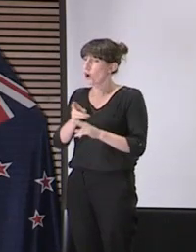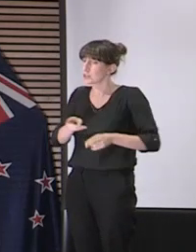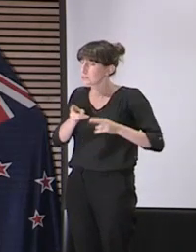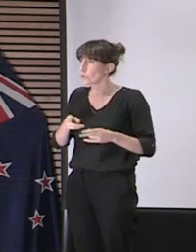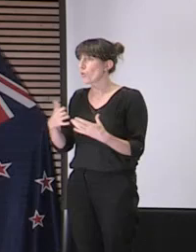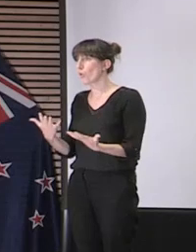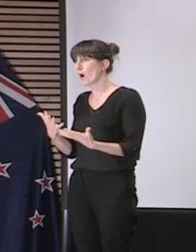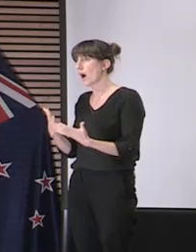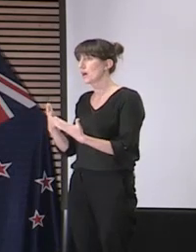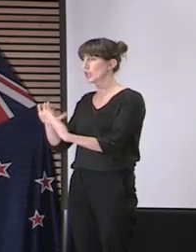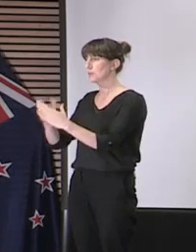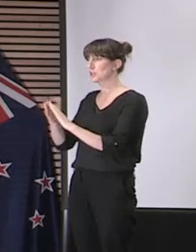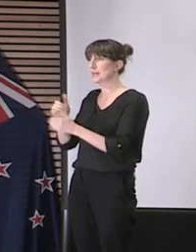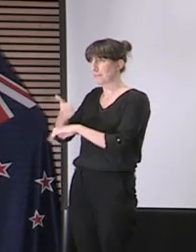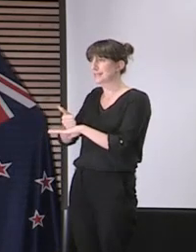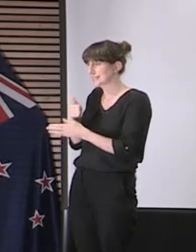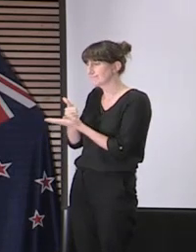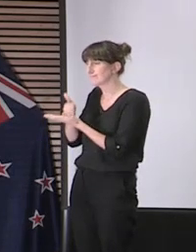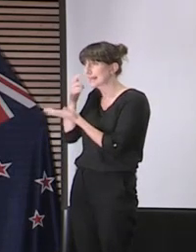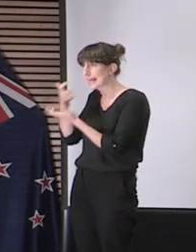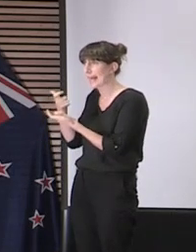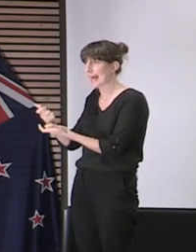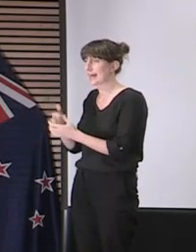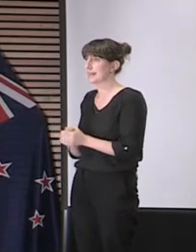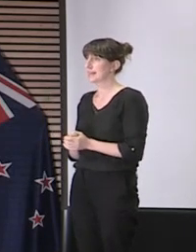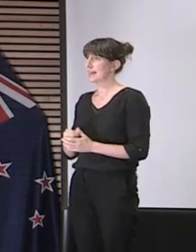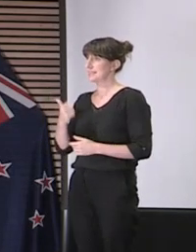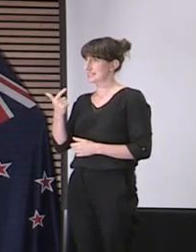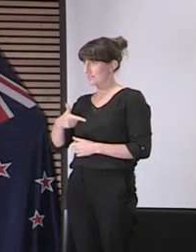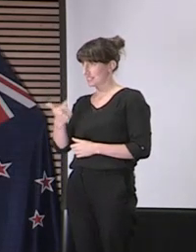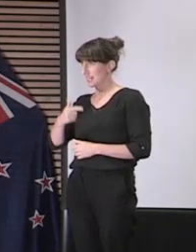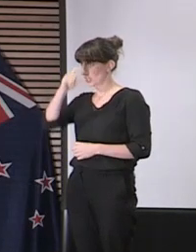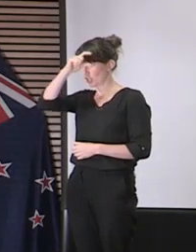and care workers working in